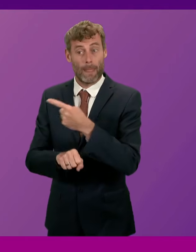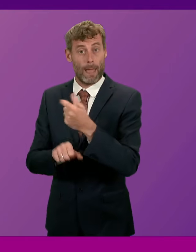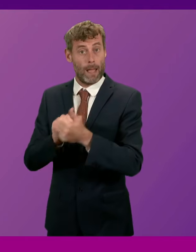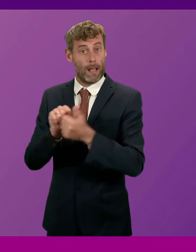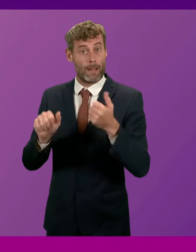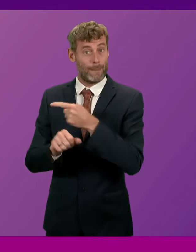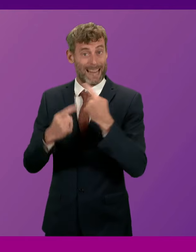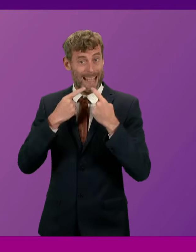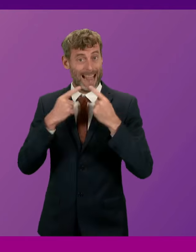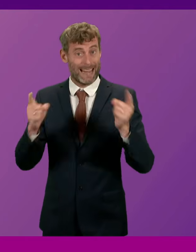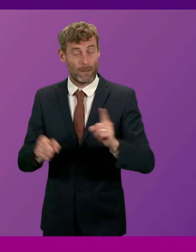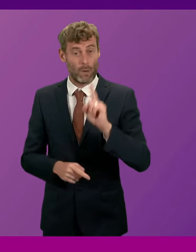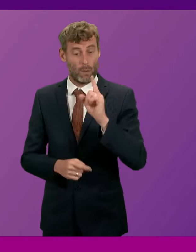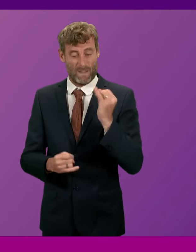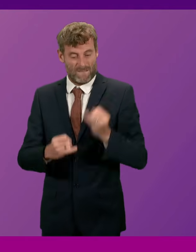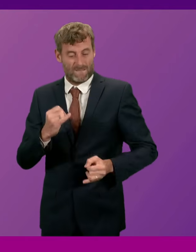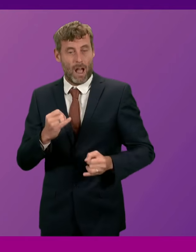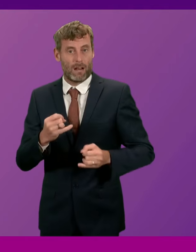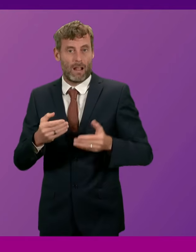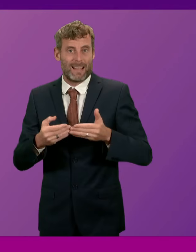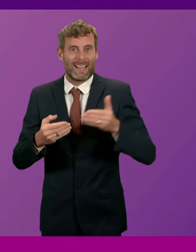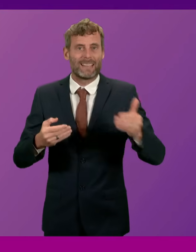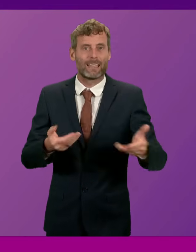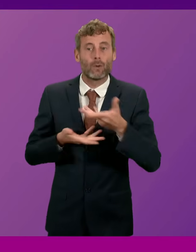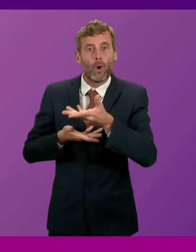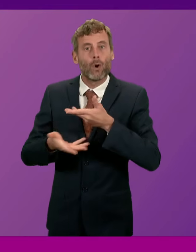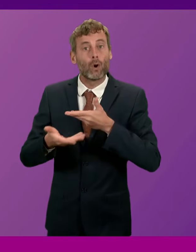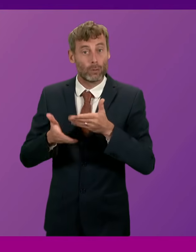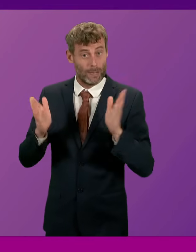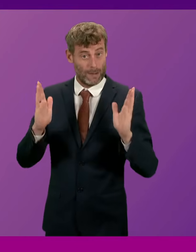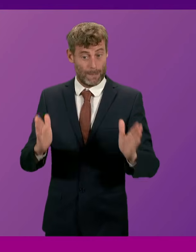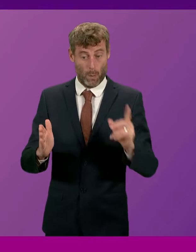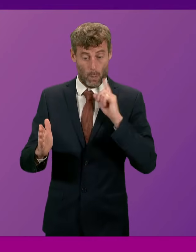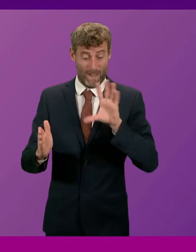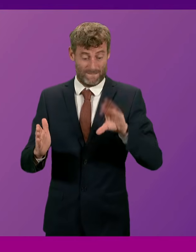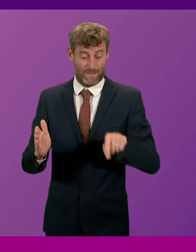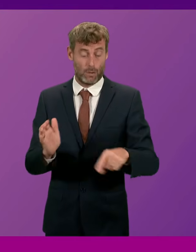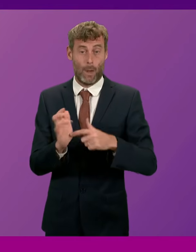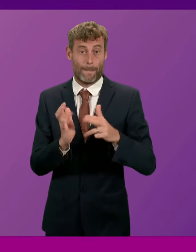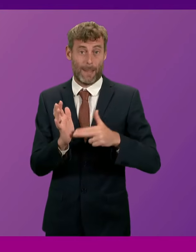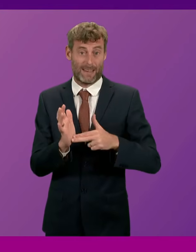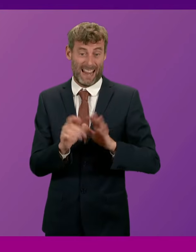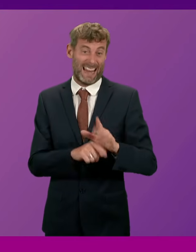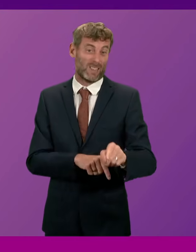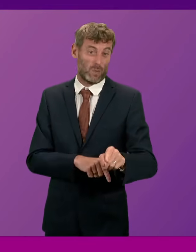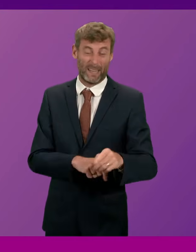extension to its consultation period, which will now conclude on Monday next week. The